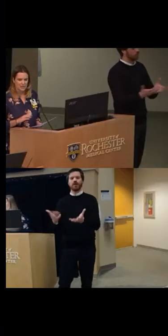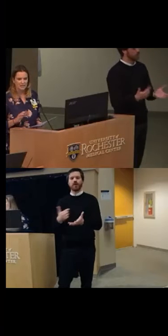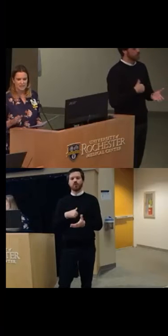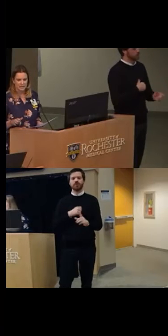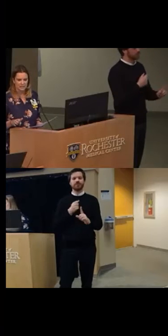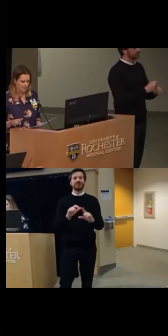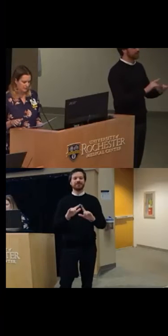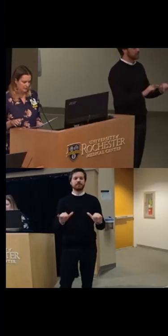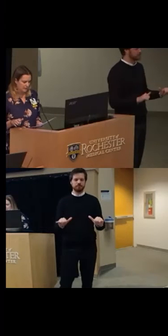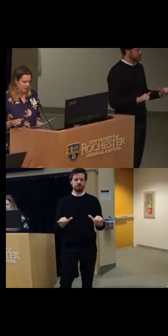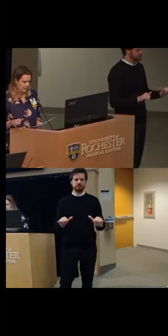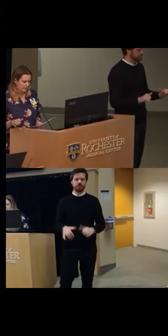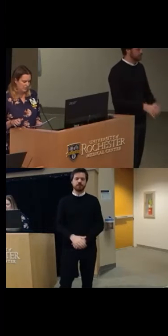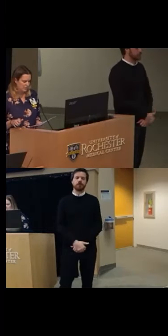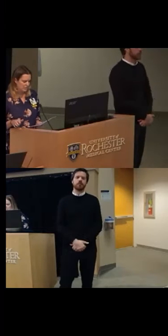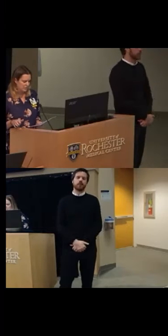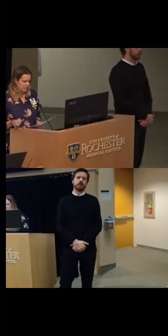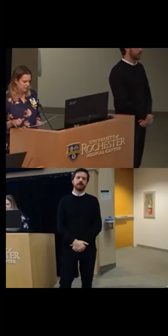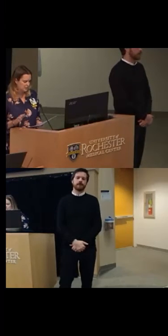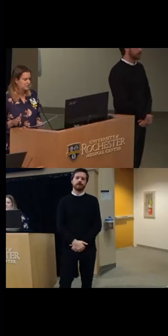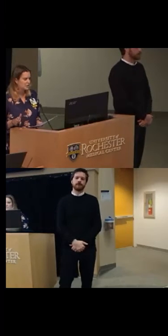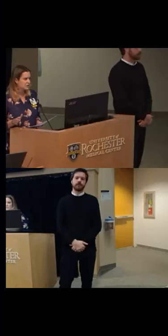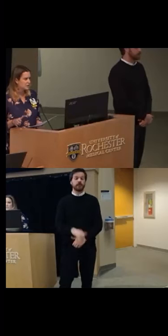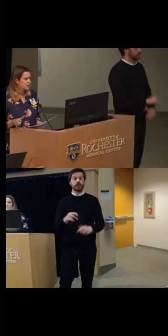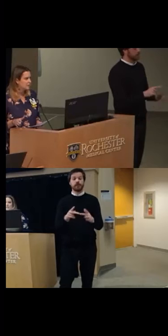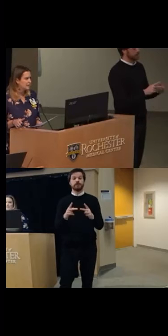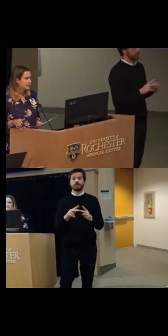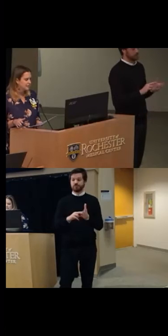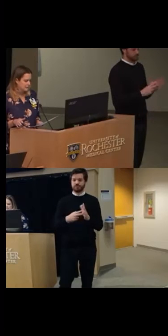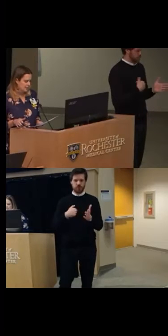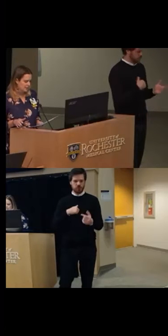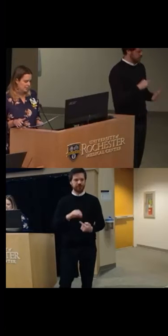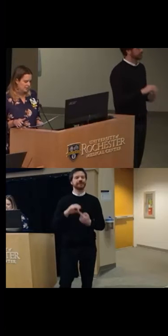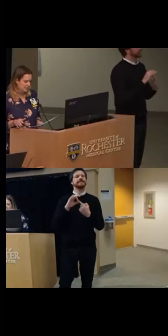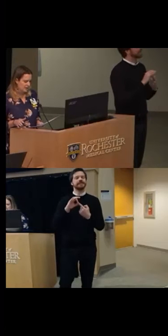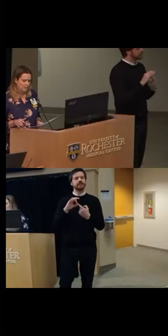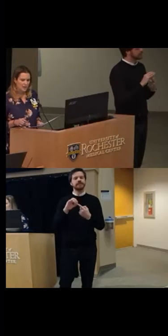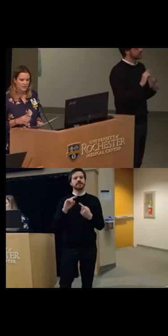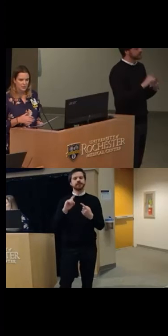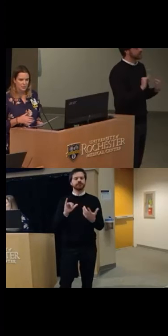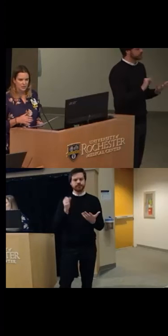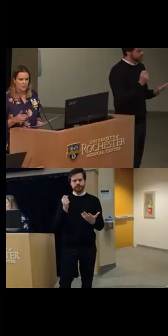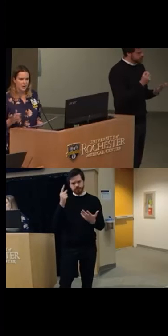simultaneously um this position this positions us uniquely um I think to comprehend CommunityWide